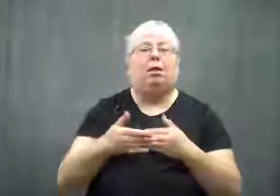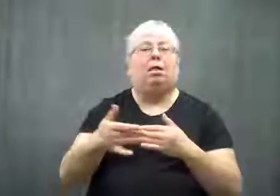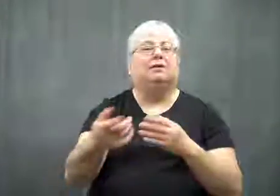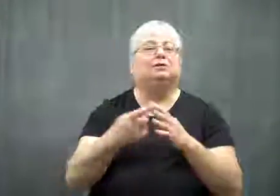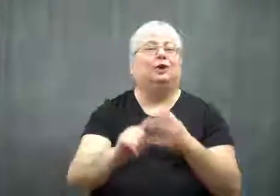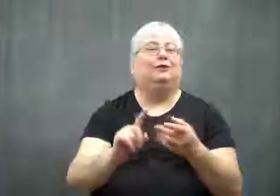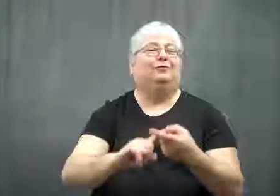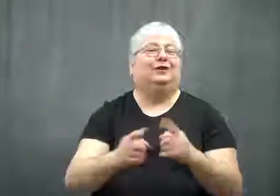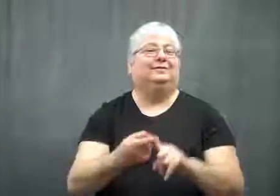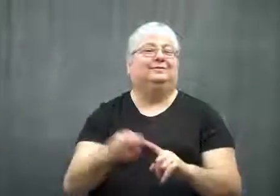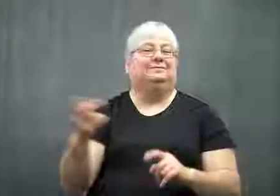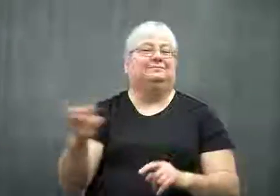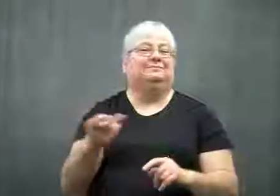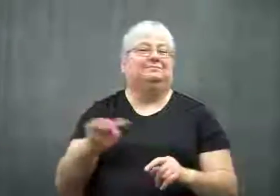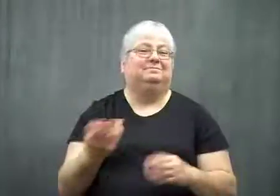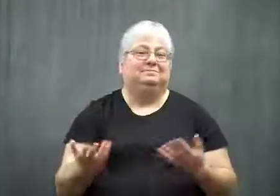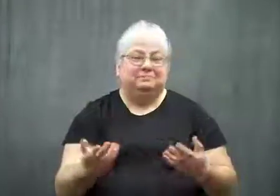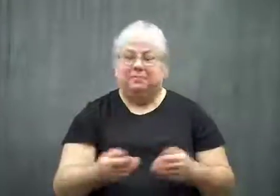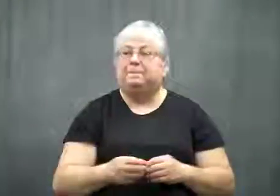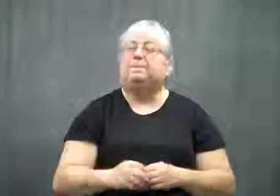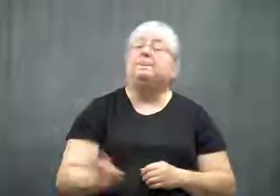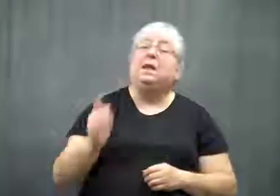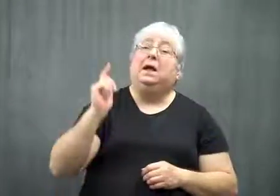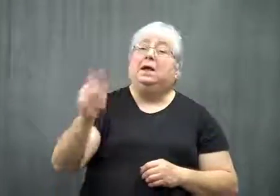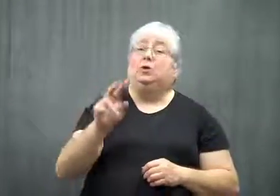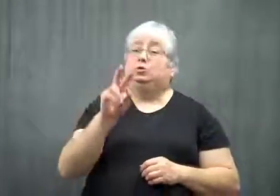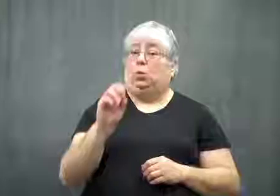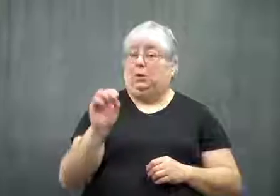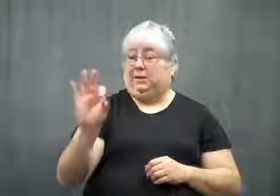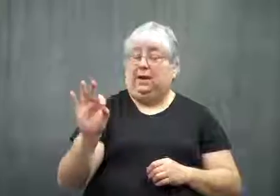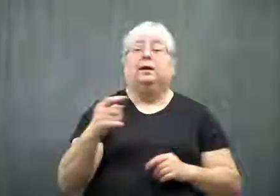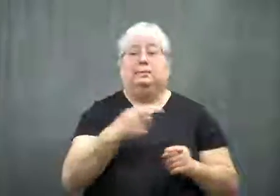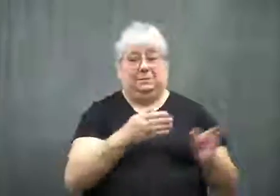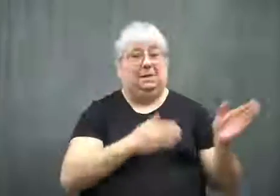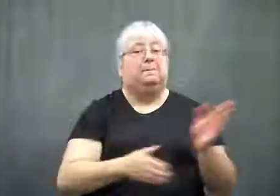A friendship developed after that.